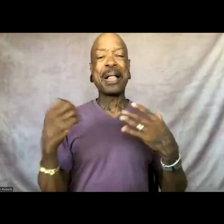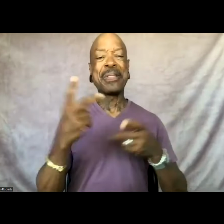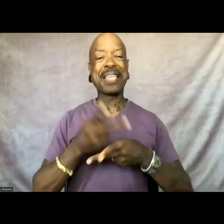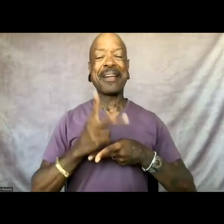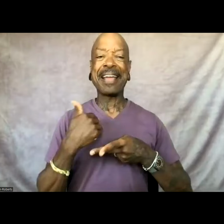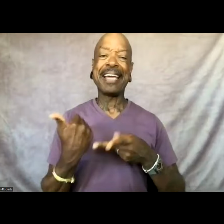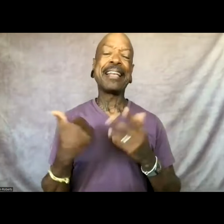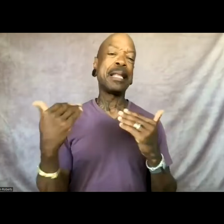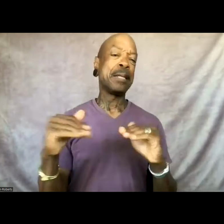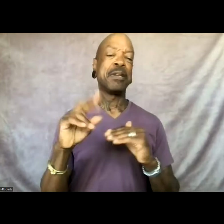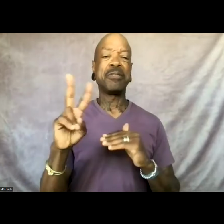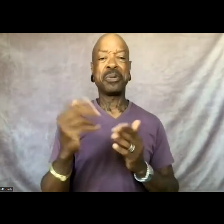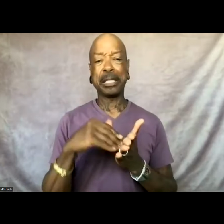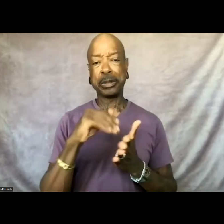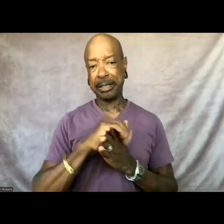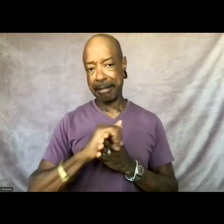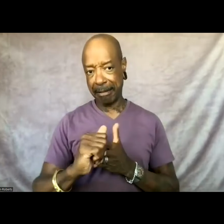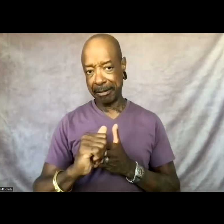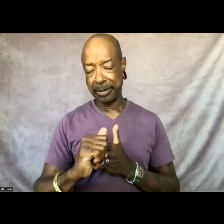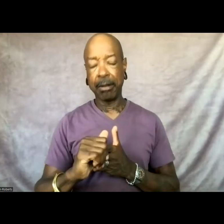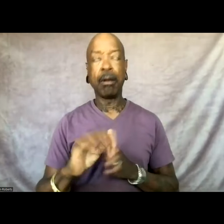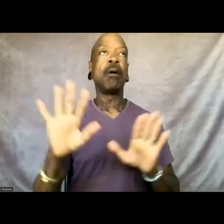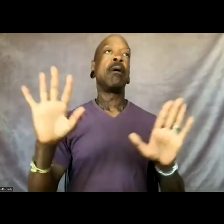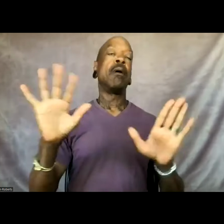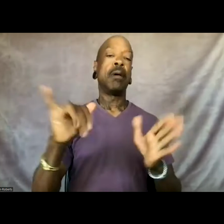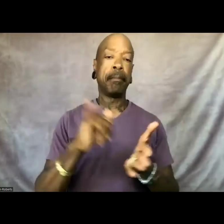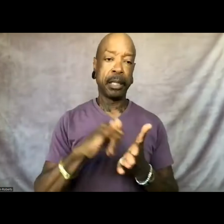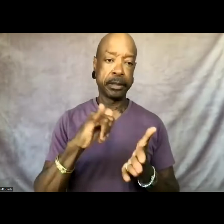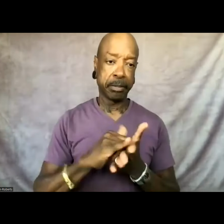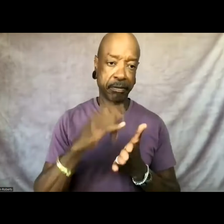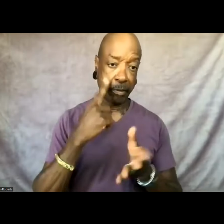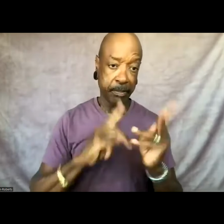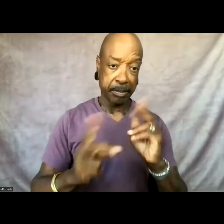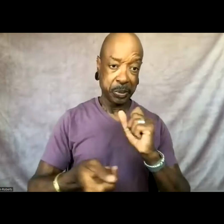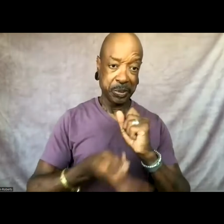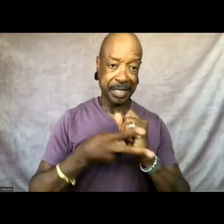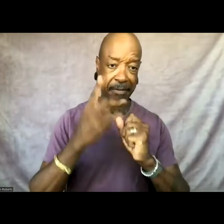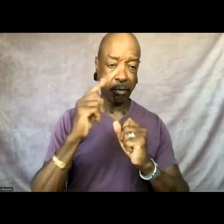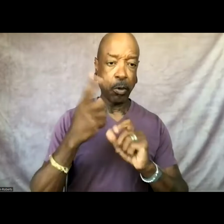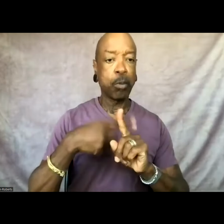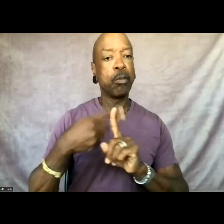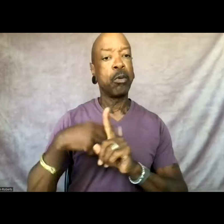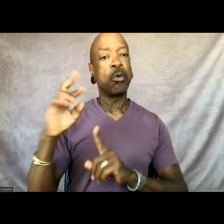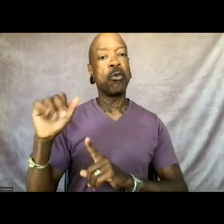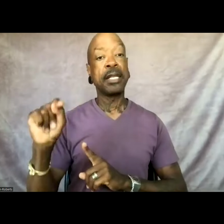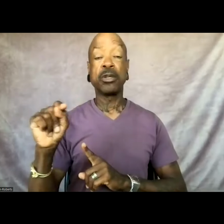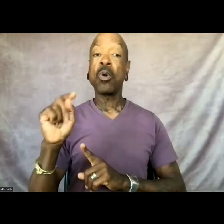tag in the chat. Alfred. Alfred says, this is a huge deal. Previously Medi-Cal health care had an asset limit